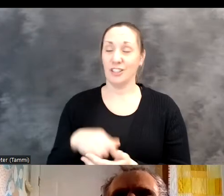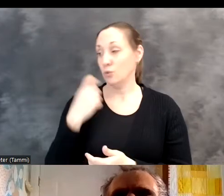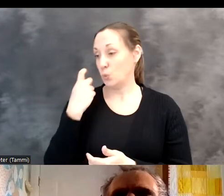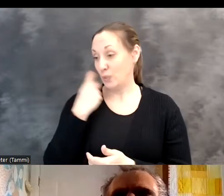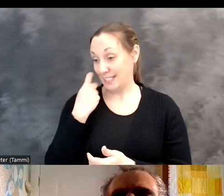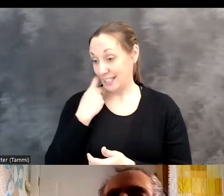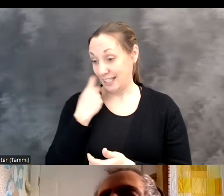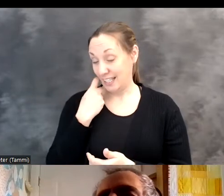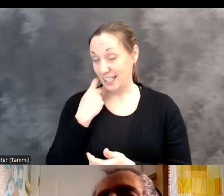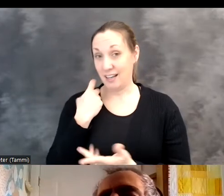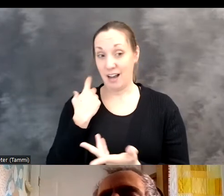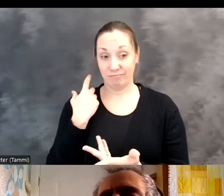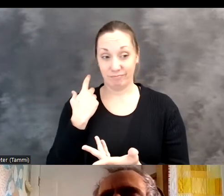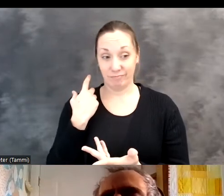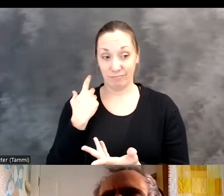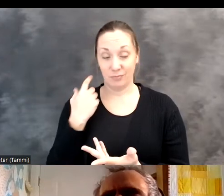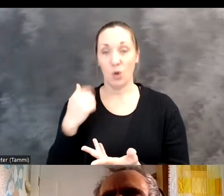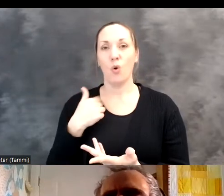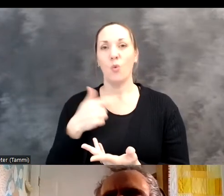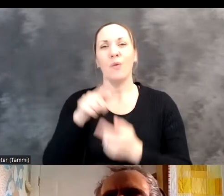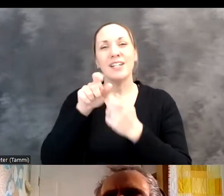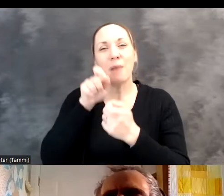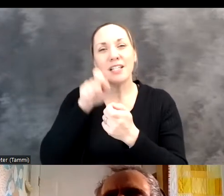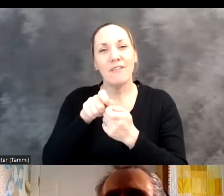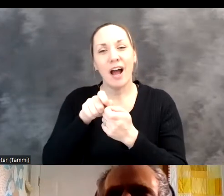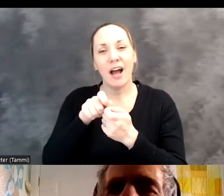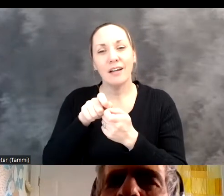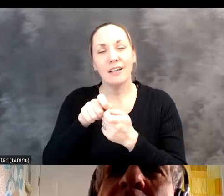that general specification challenge too (Thomas Broussard) it is a